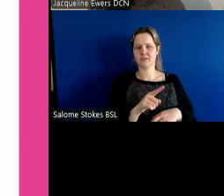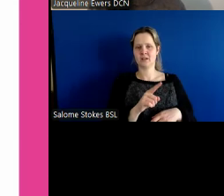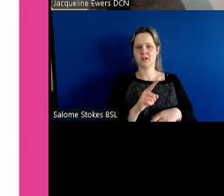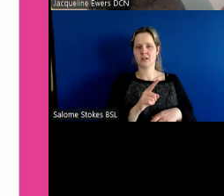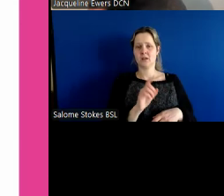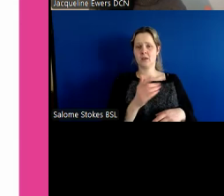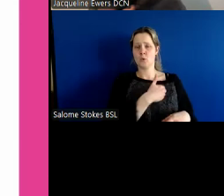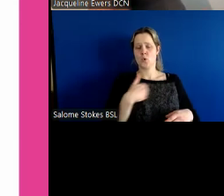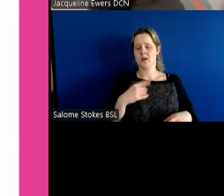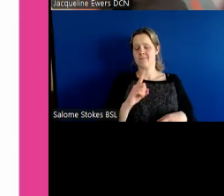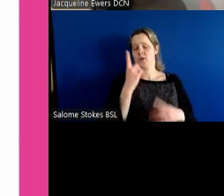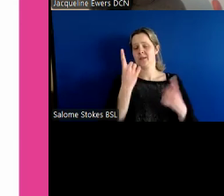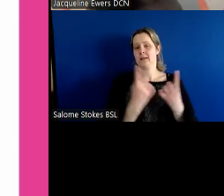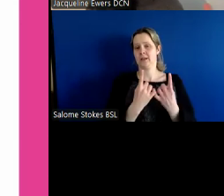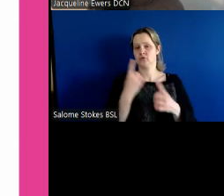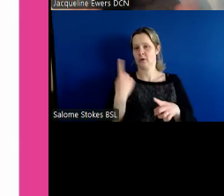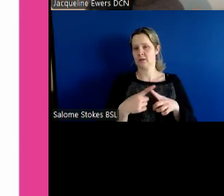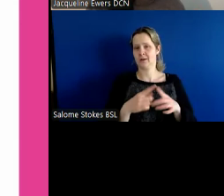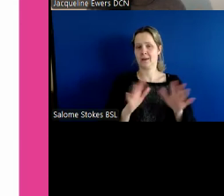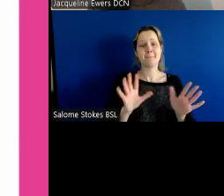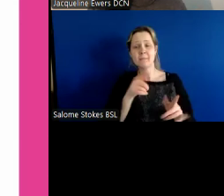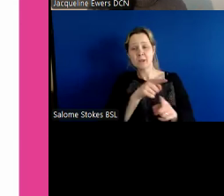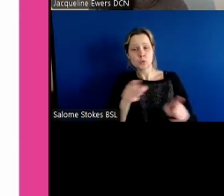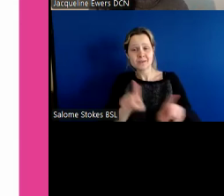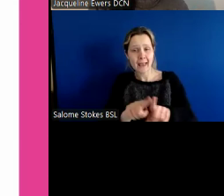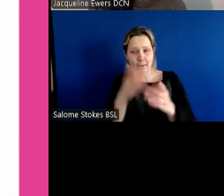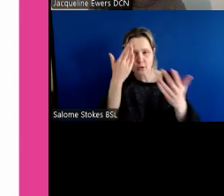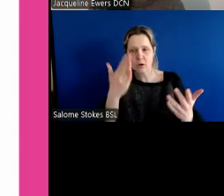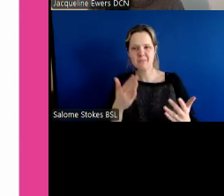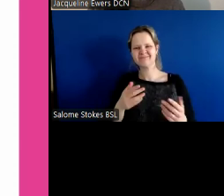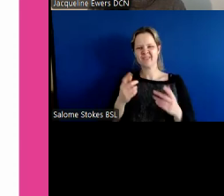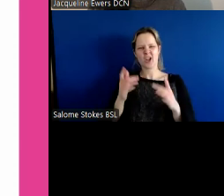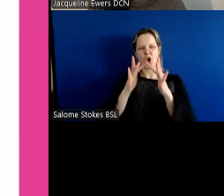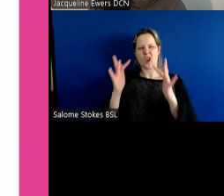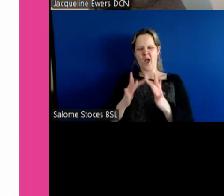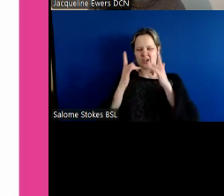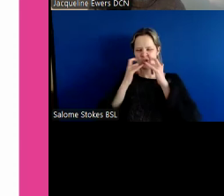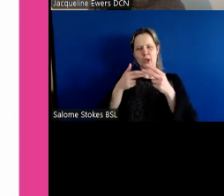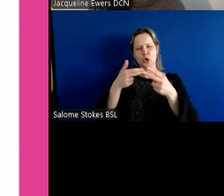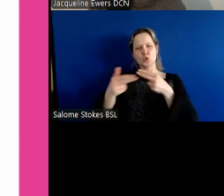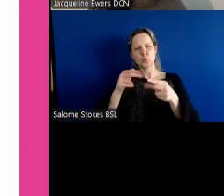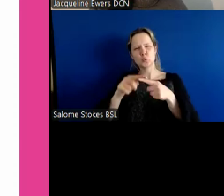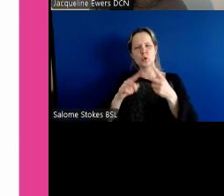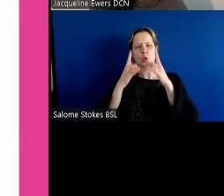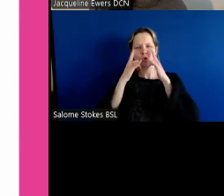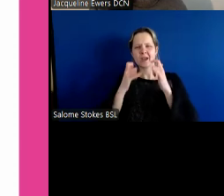in the morning, and I hope some of you are amongst that maybe, they're not checking the news or social media first thing, they're turning to their inbox.